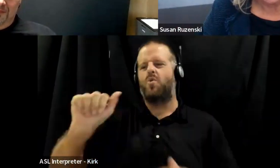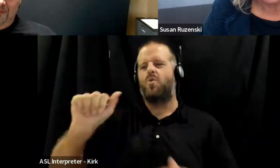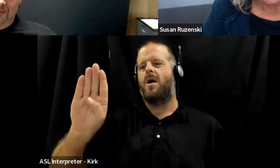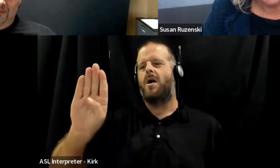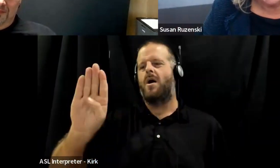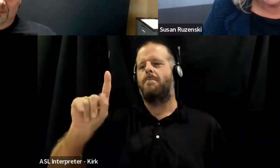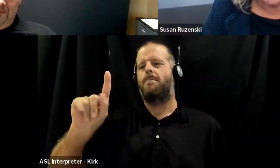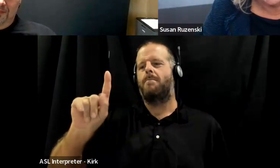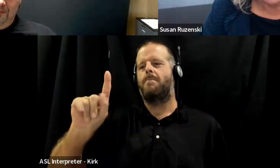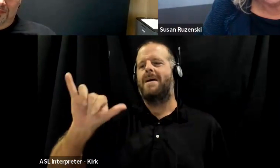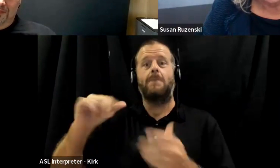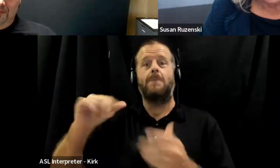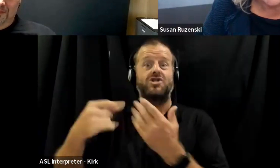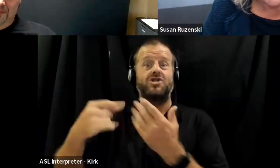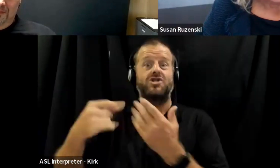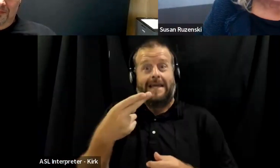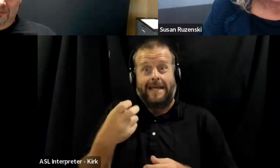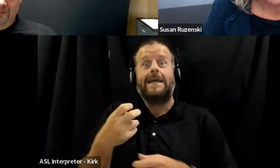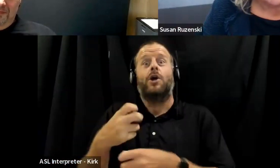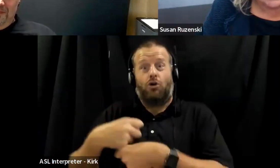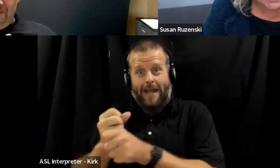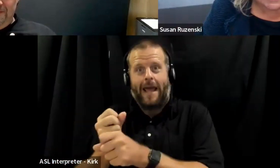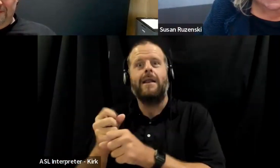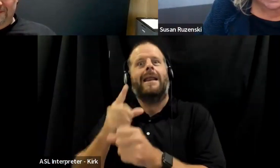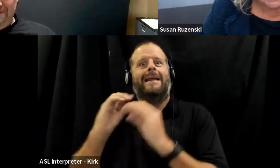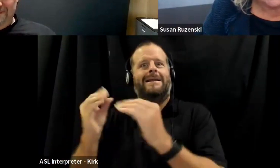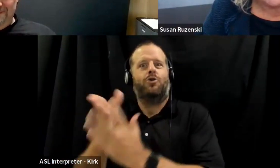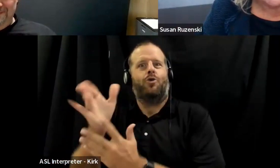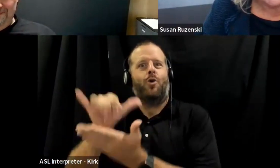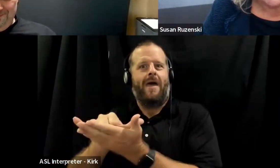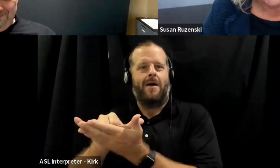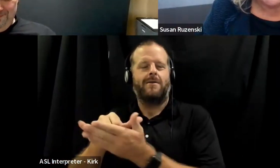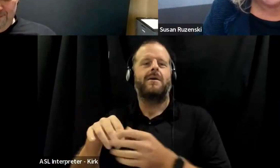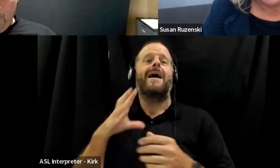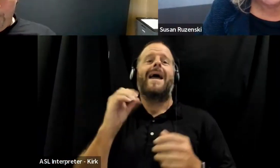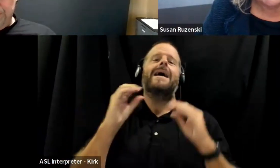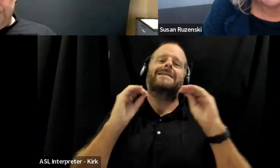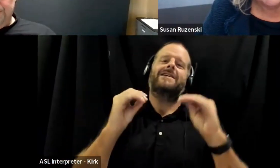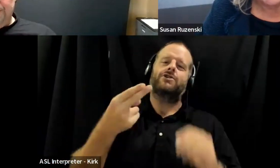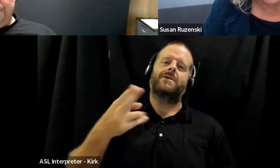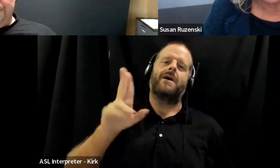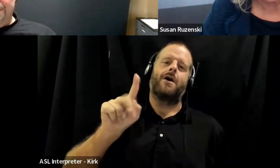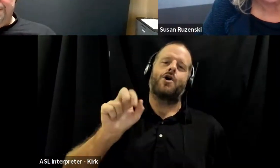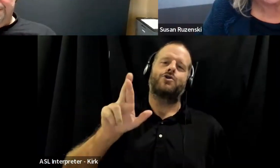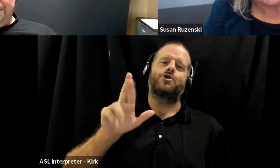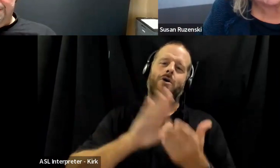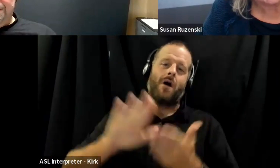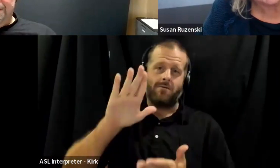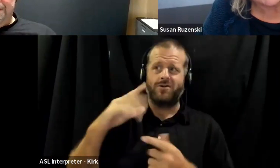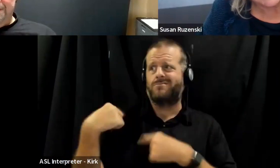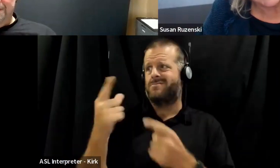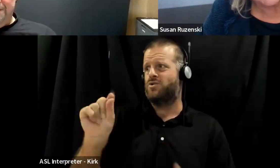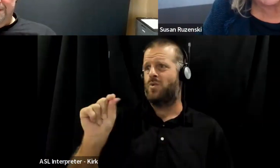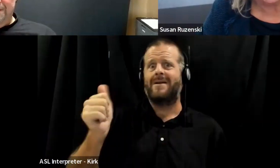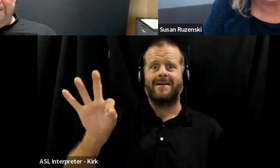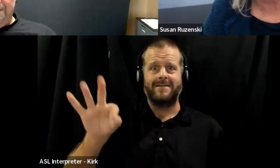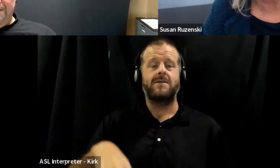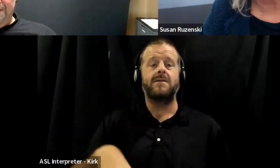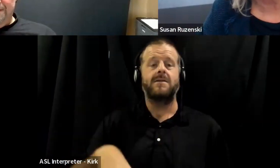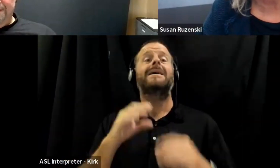developed and he teaches at Hunter College as well. Since 2019, he's also teaching an assistive technology course there